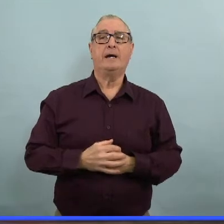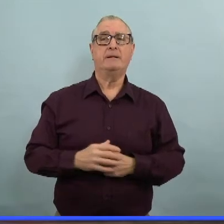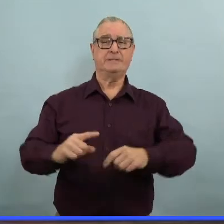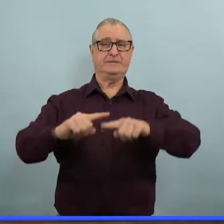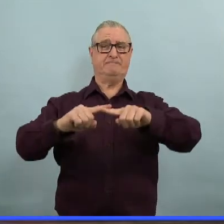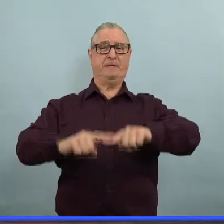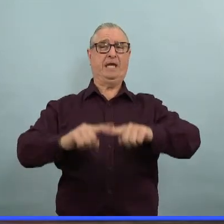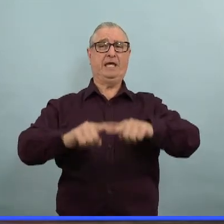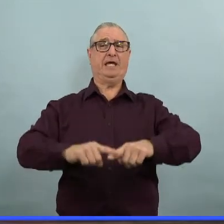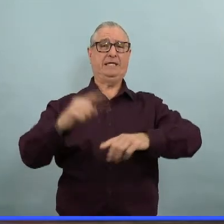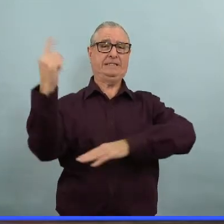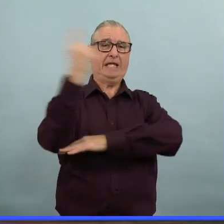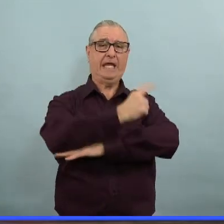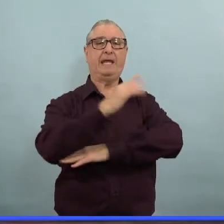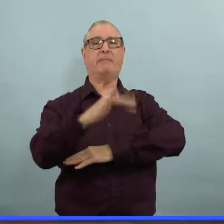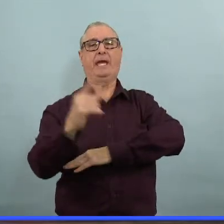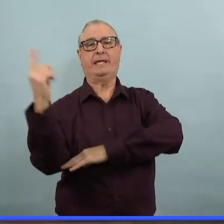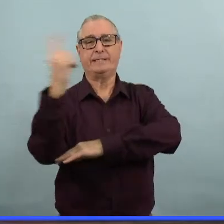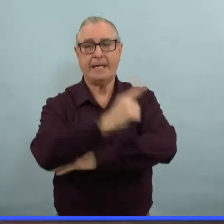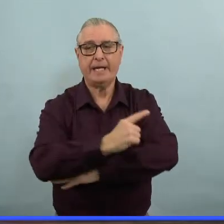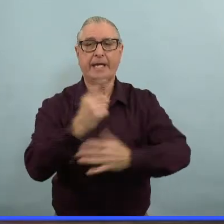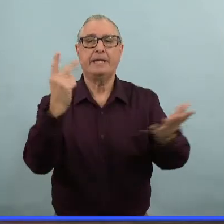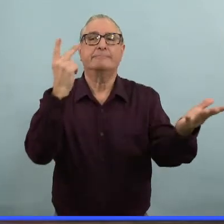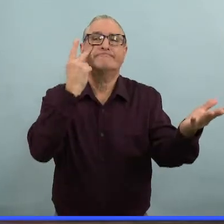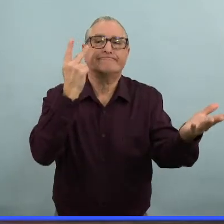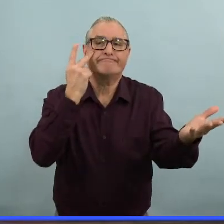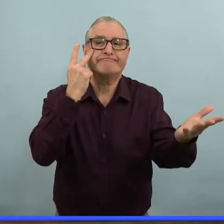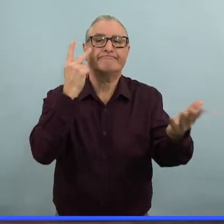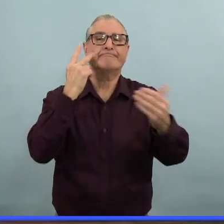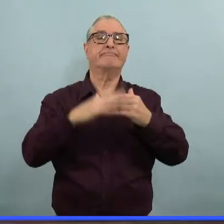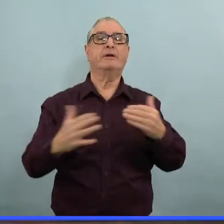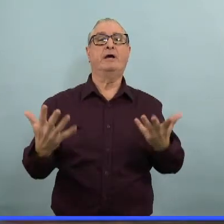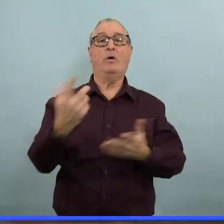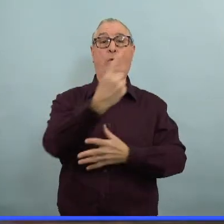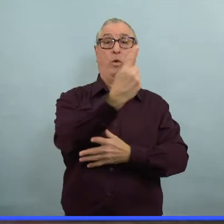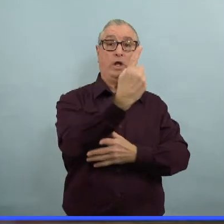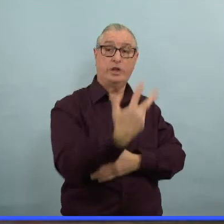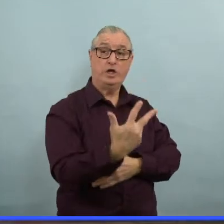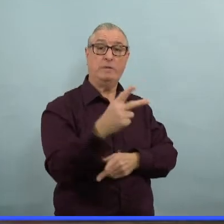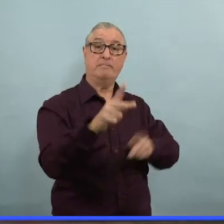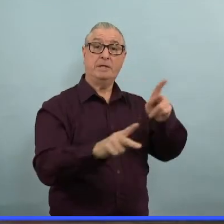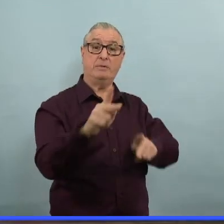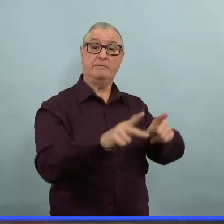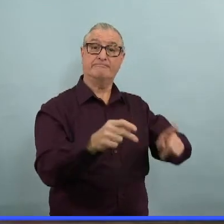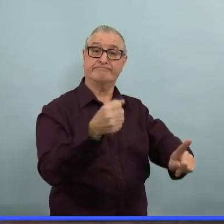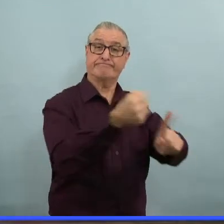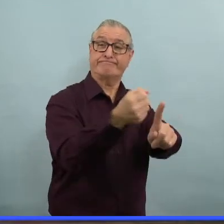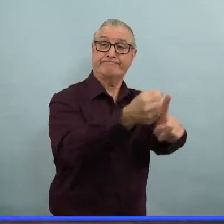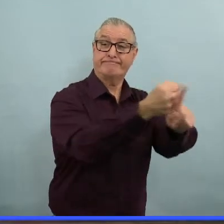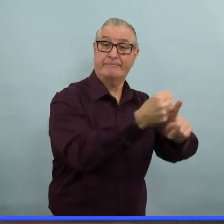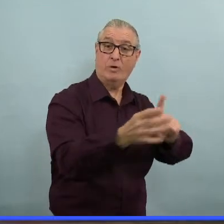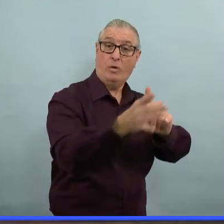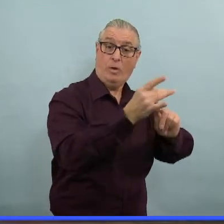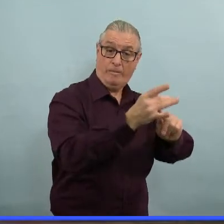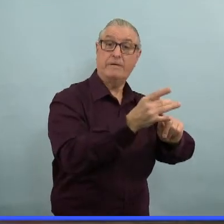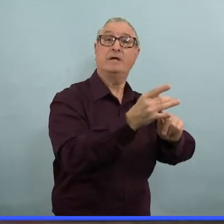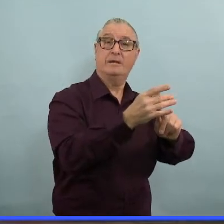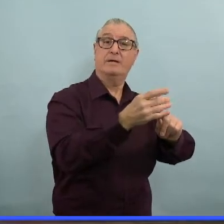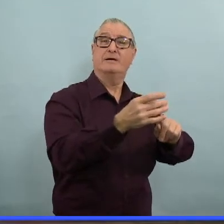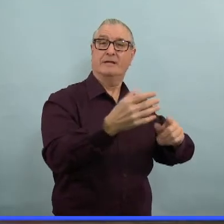for uh covet and so it certainly helps inform our modeling um and our path forward so when we look